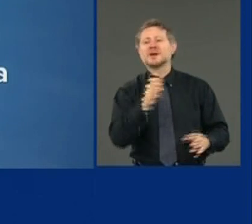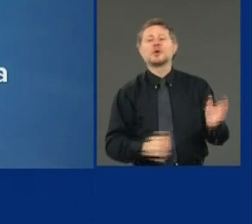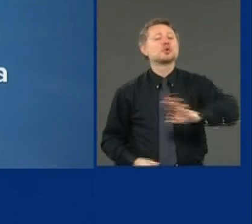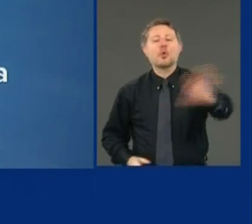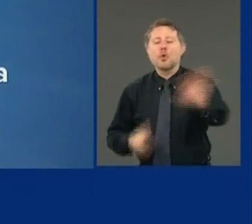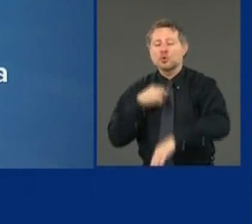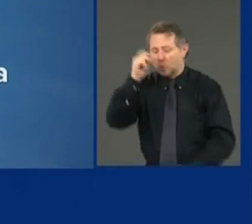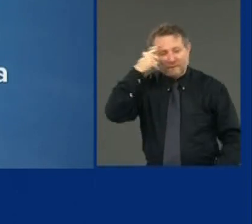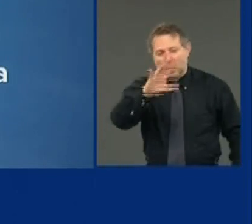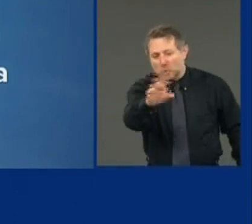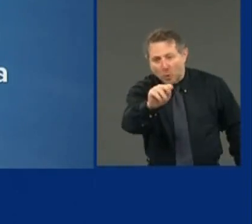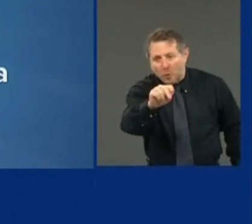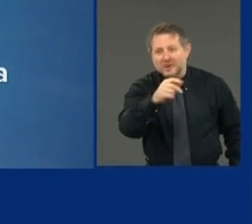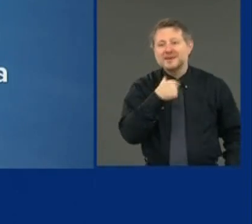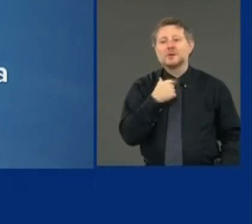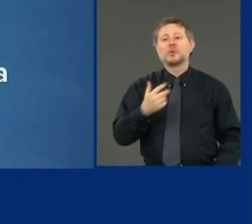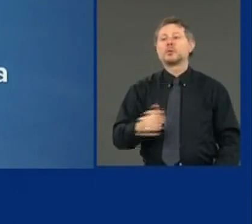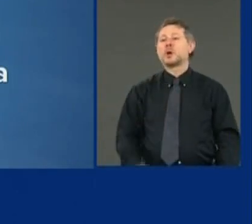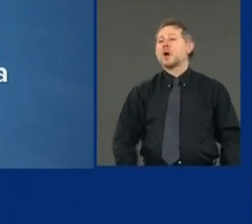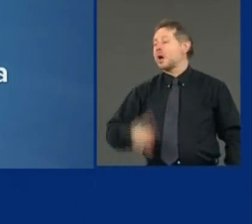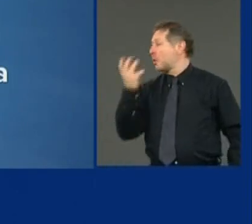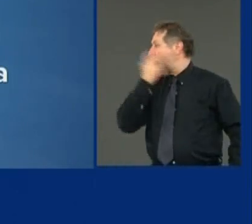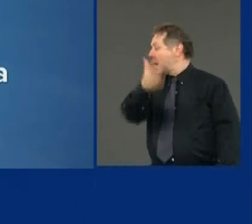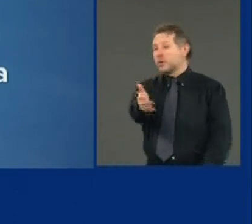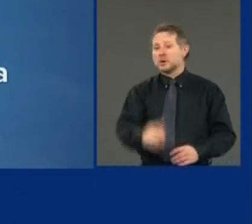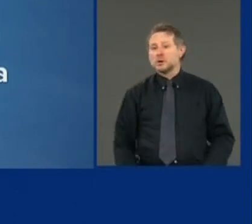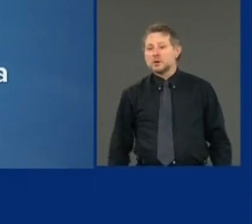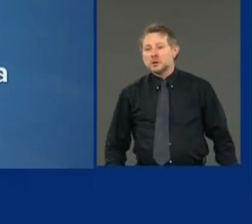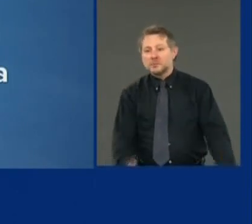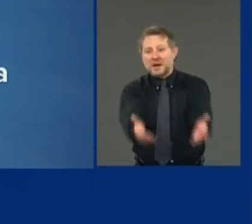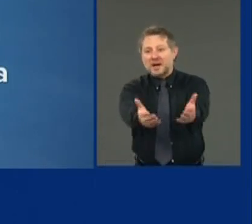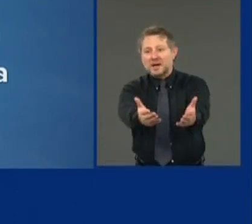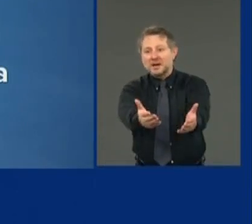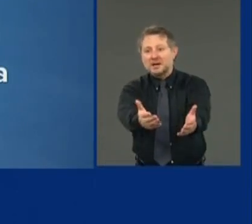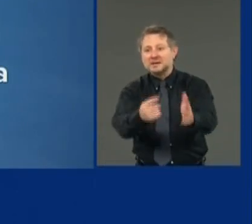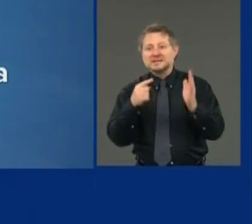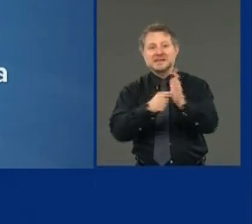WENT TO THE WEBSITE IN 2 1/2 DAYS?